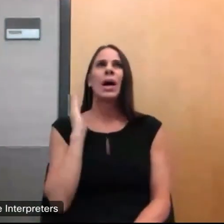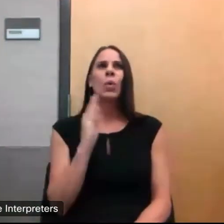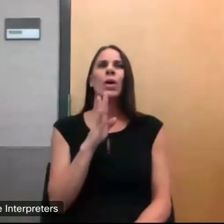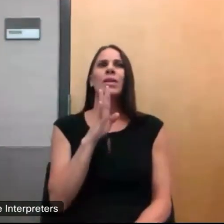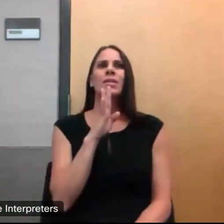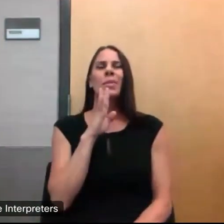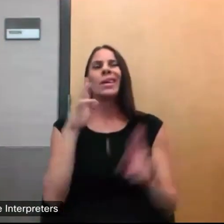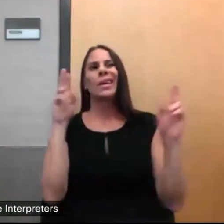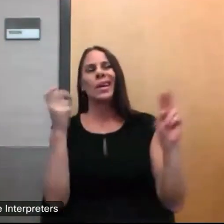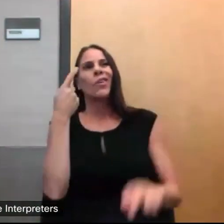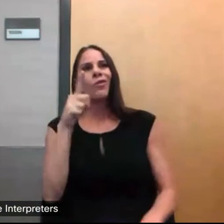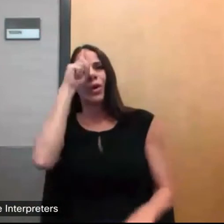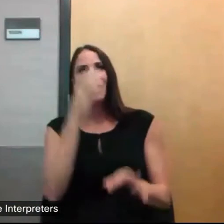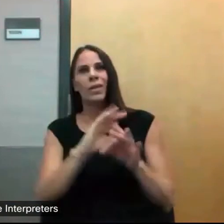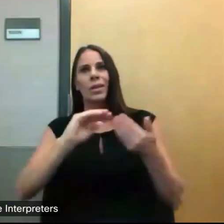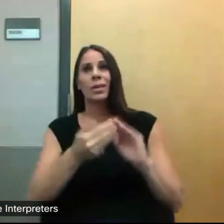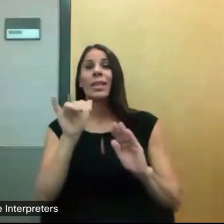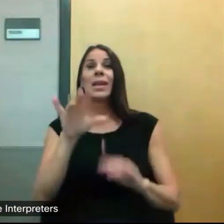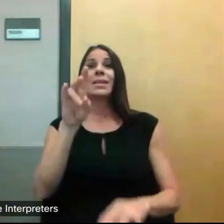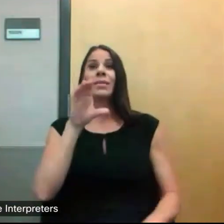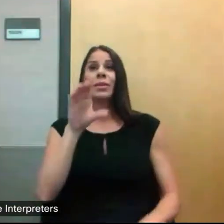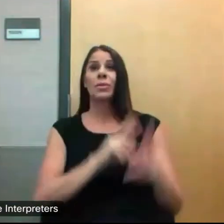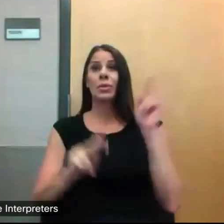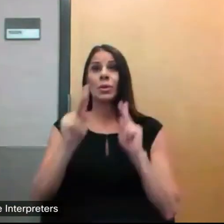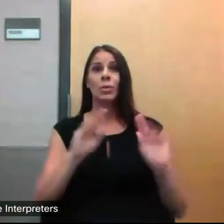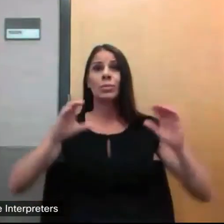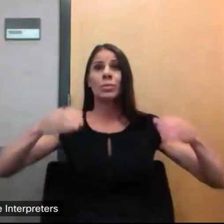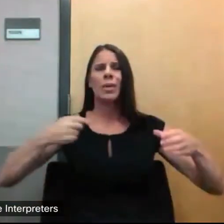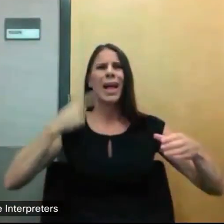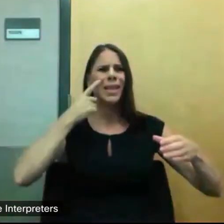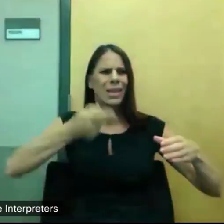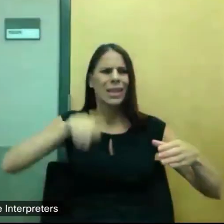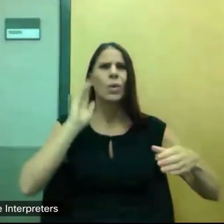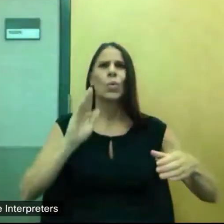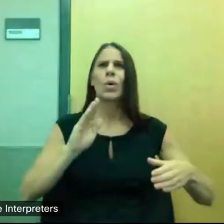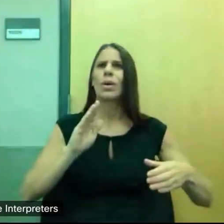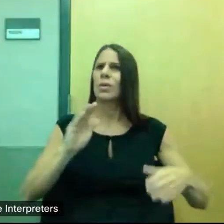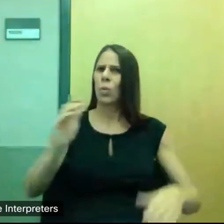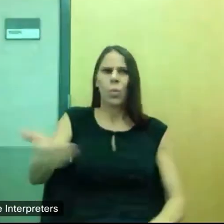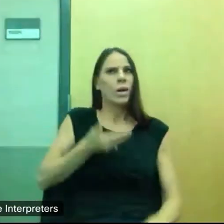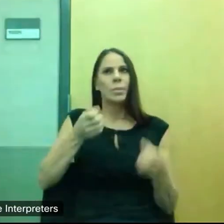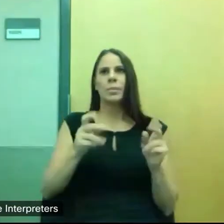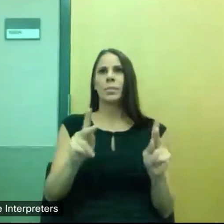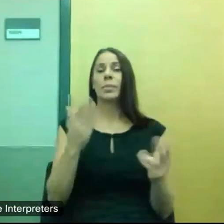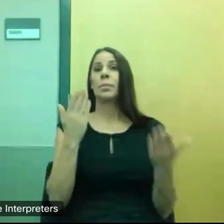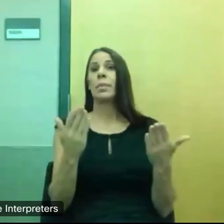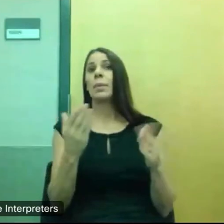that was built up those 700 folks. I think they would welcome the opportunity. You may only get 1 shot. Um, but to bring them together in a setting